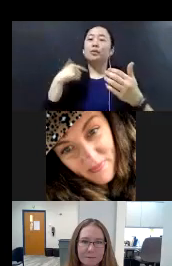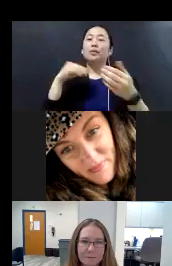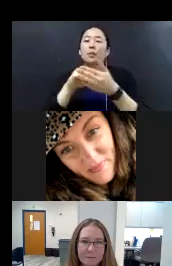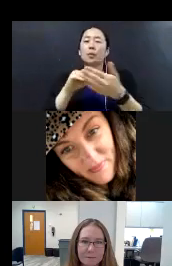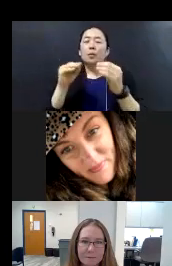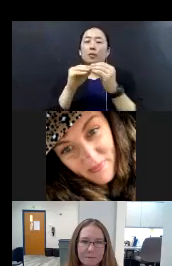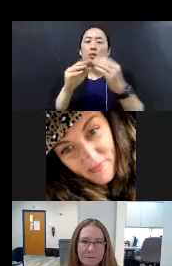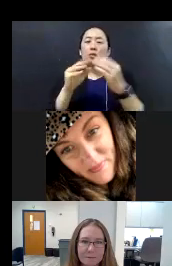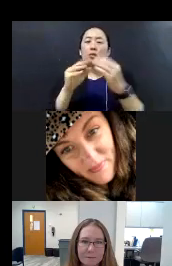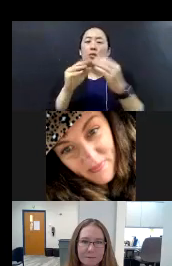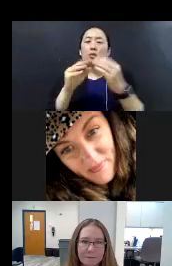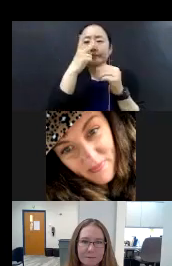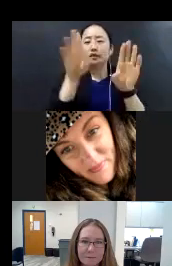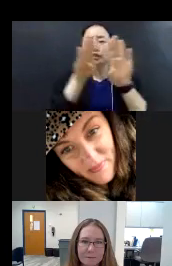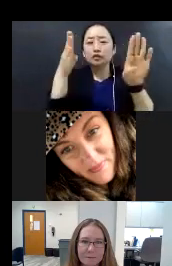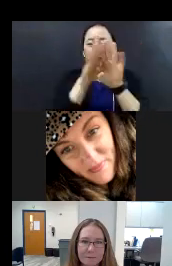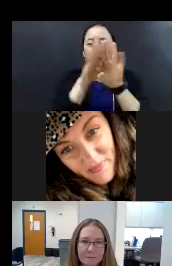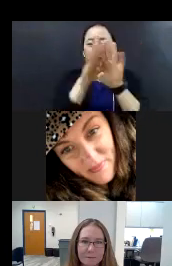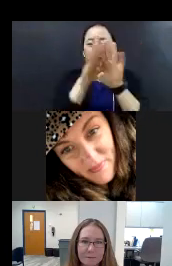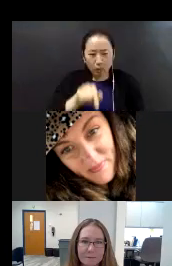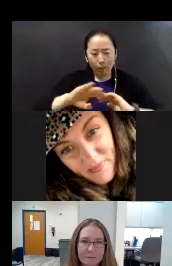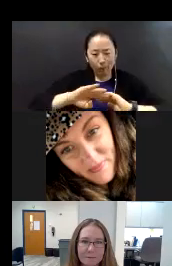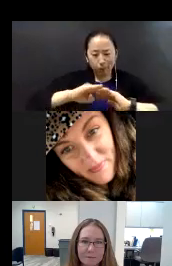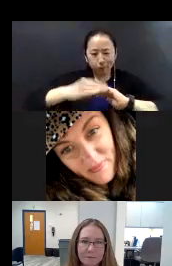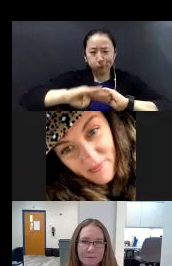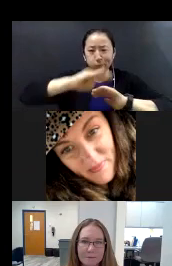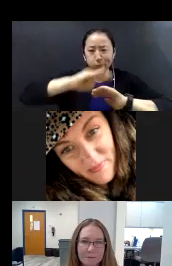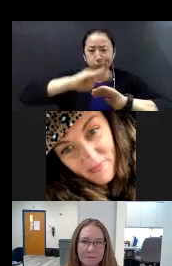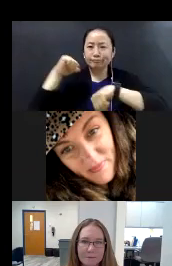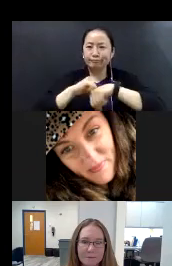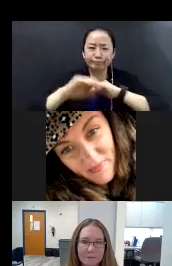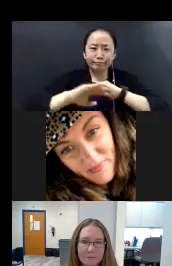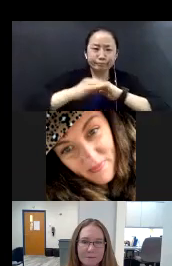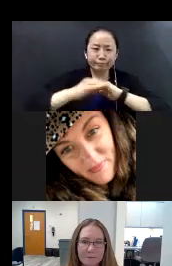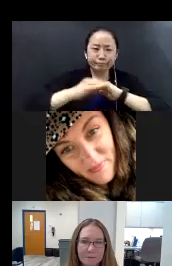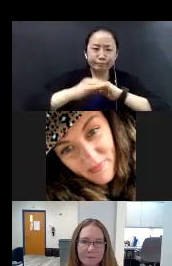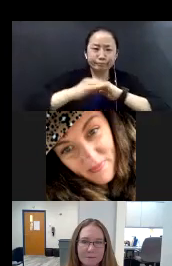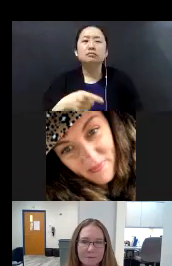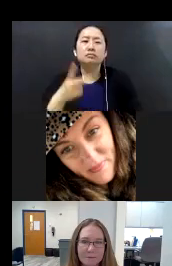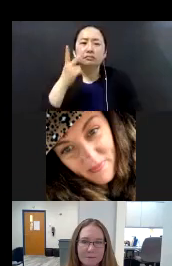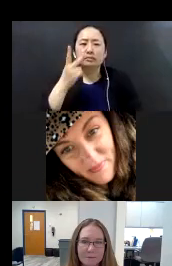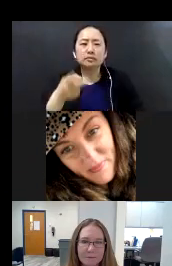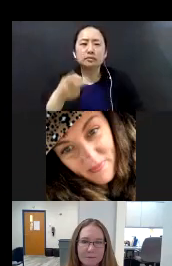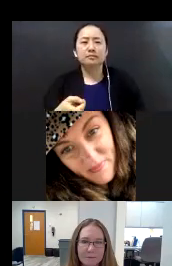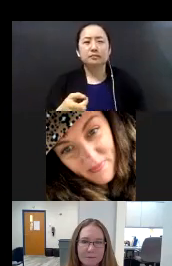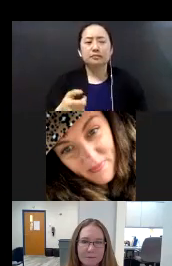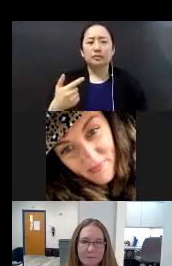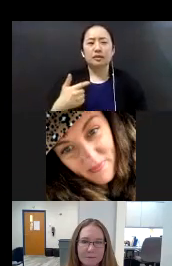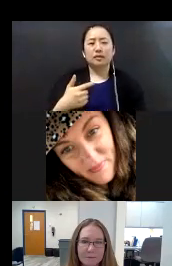THERE IS SOME CONCRETE STEPS. THERE IS A BRICK WALL TO KIND OF CONSIDER.